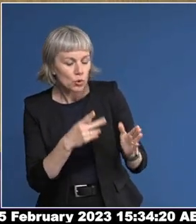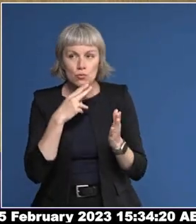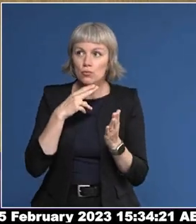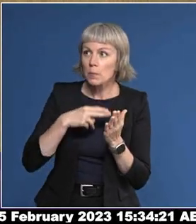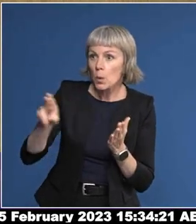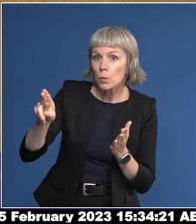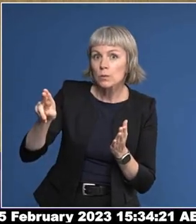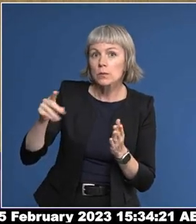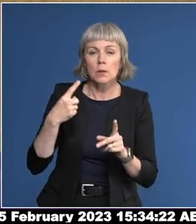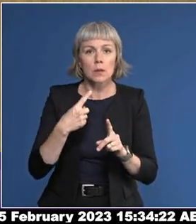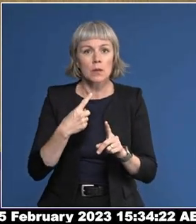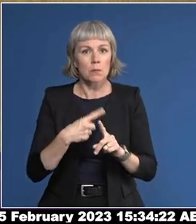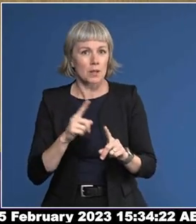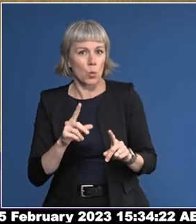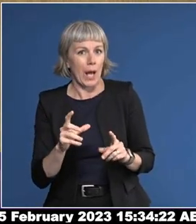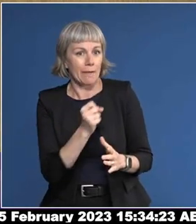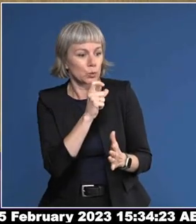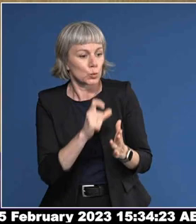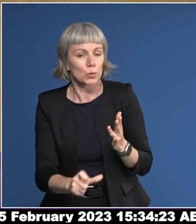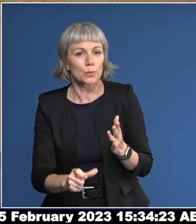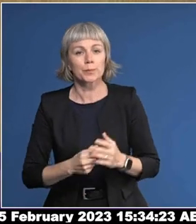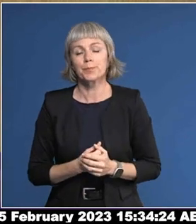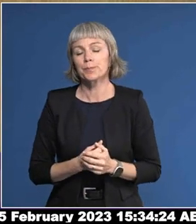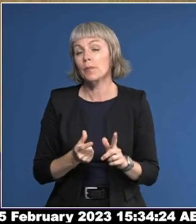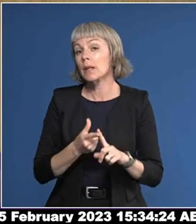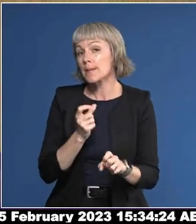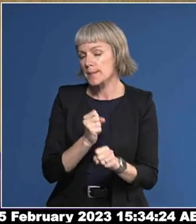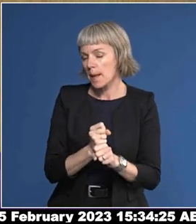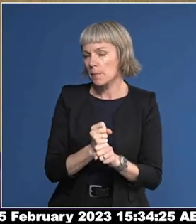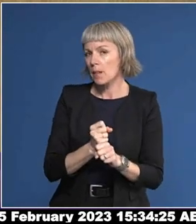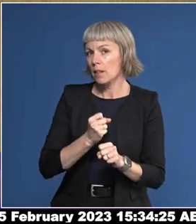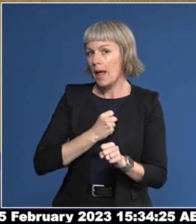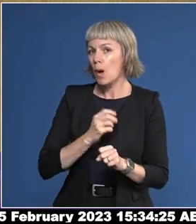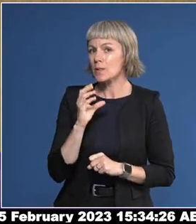needs to be said. So, for example, in our zero-tolerance resources, again, they are all